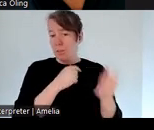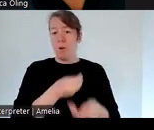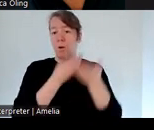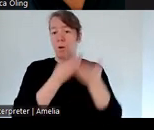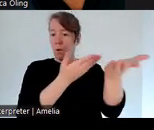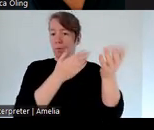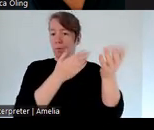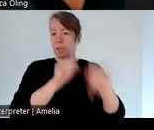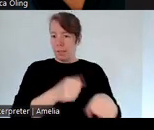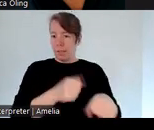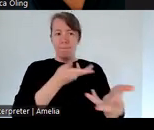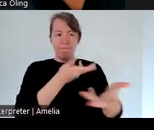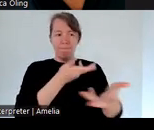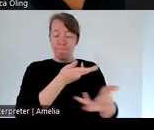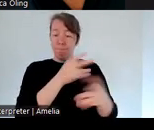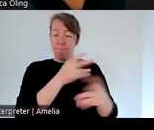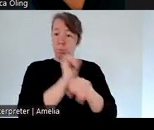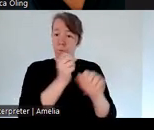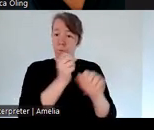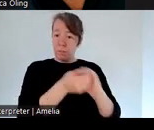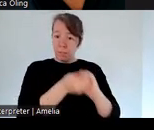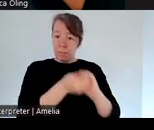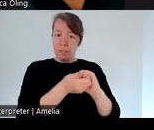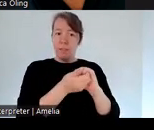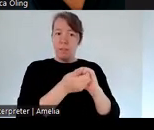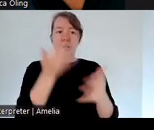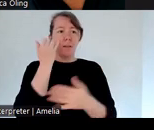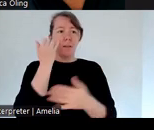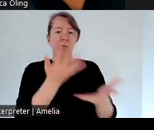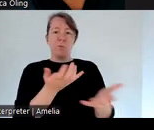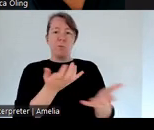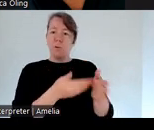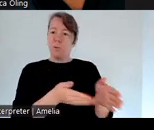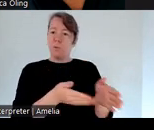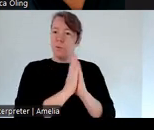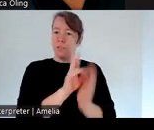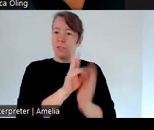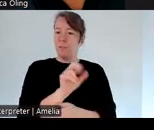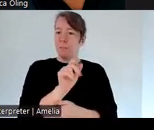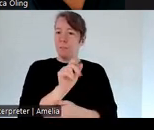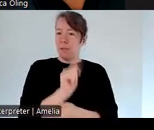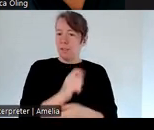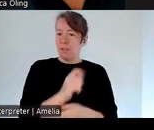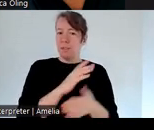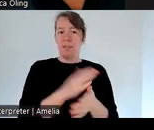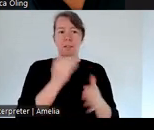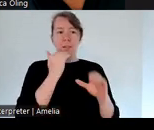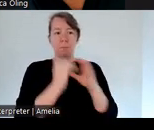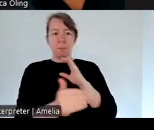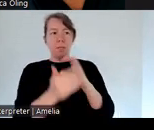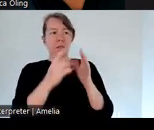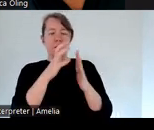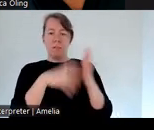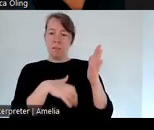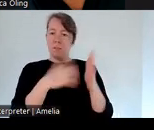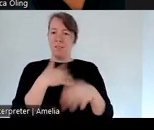So, how, what's the email you would send if you want to request a VPAT? What’s the email you would send if you want to say this platform isn't accessible enough?